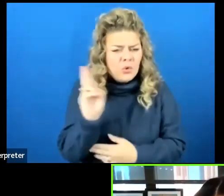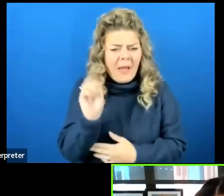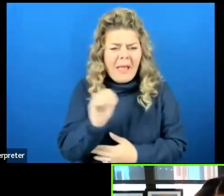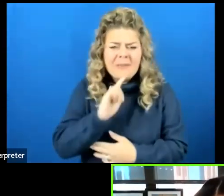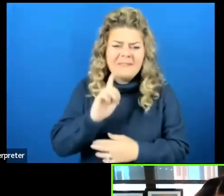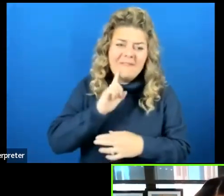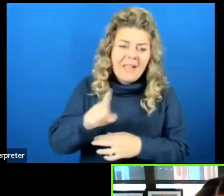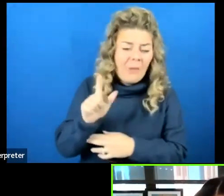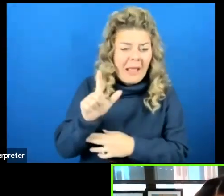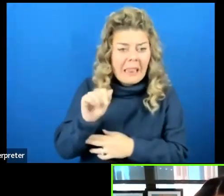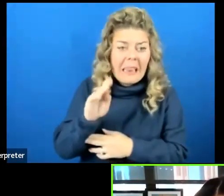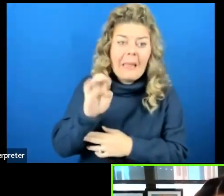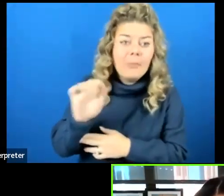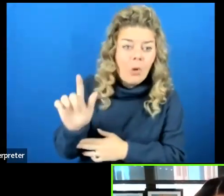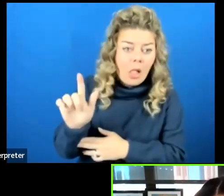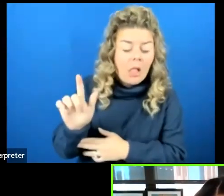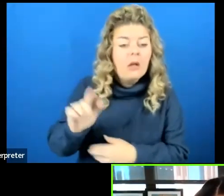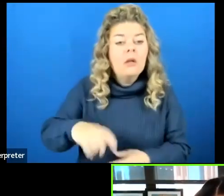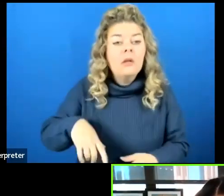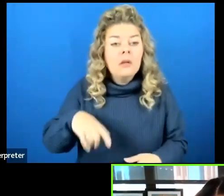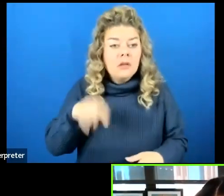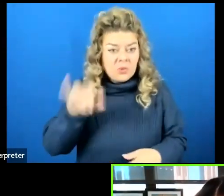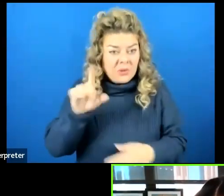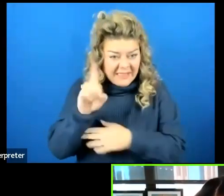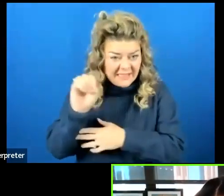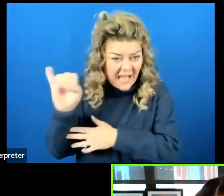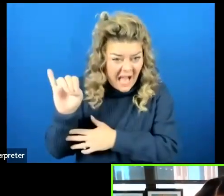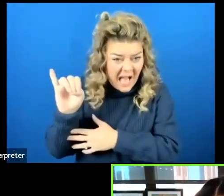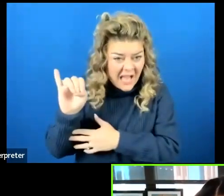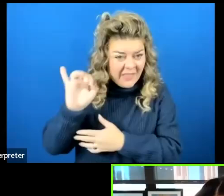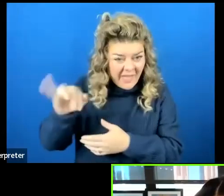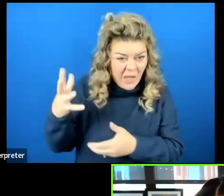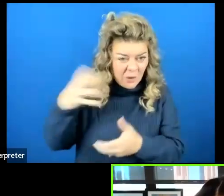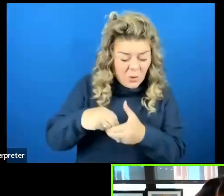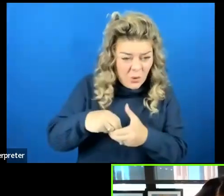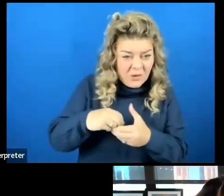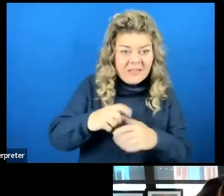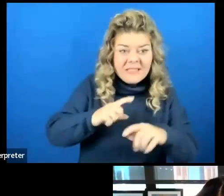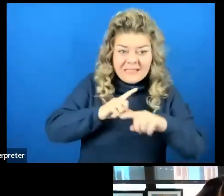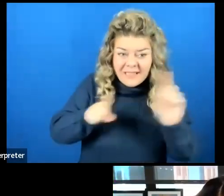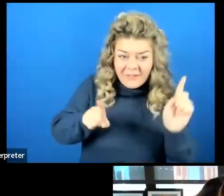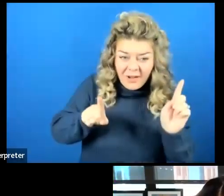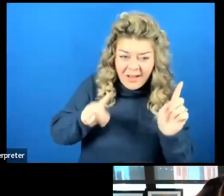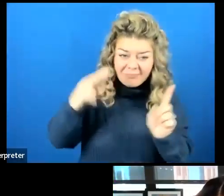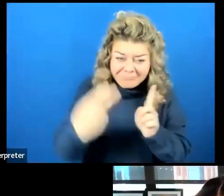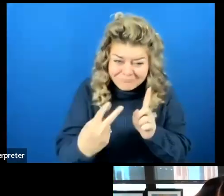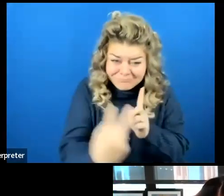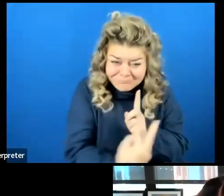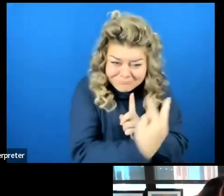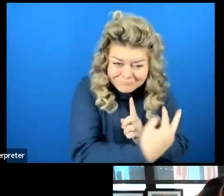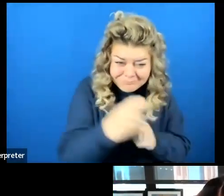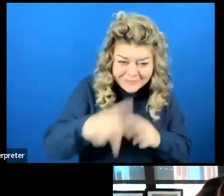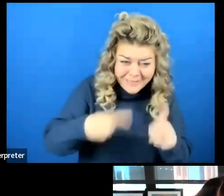Does the DEI work include diversity of thought? Yes. So this is one of my, you know, so diversity